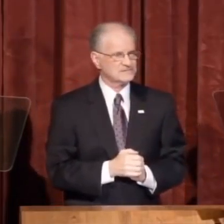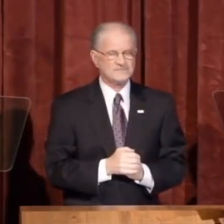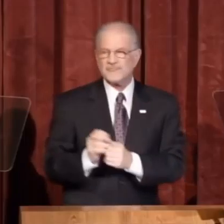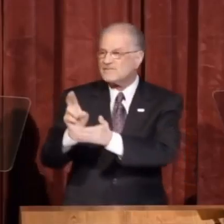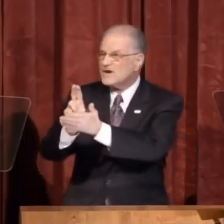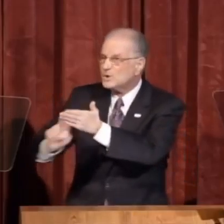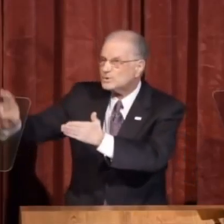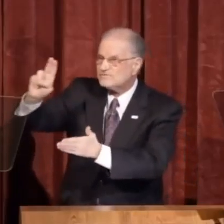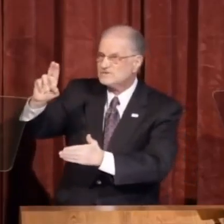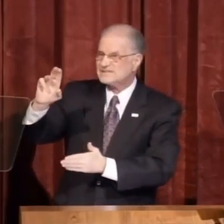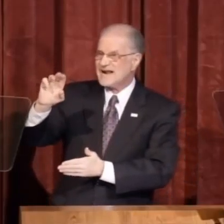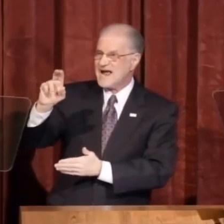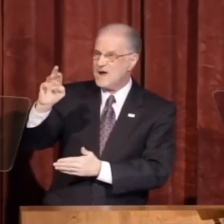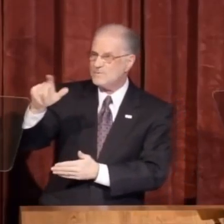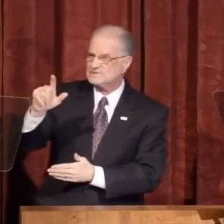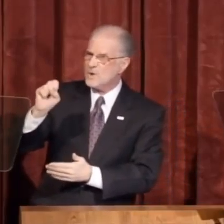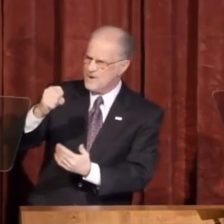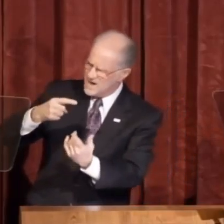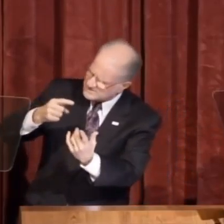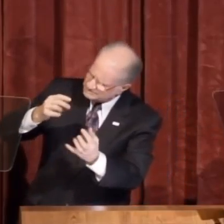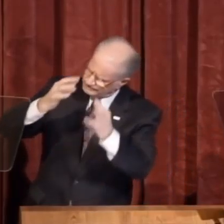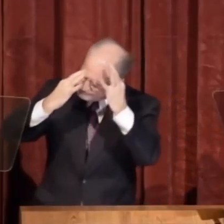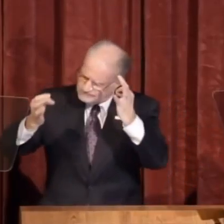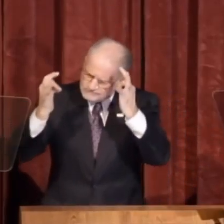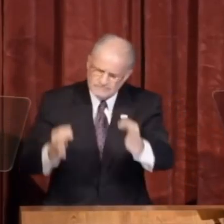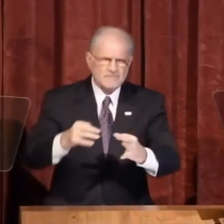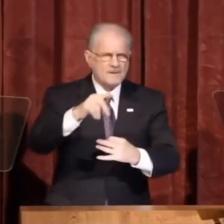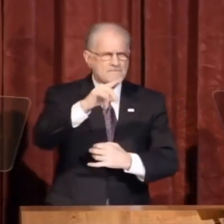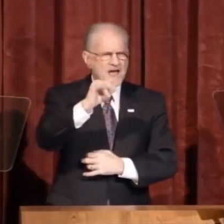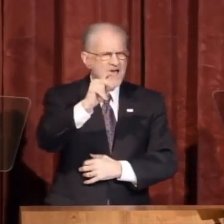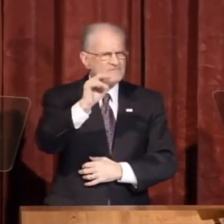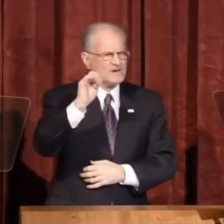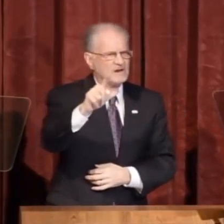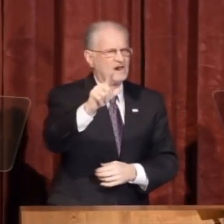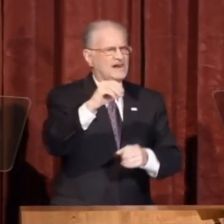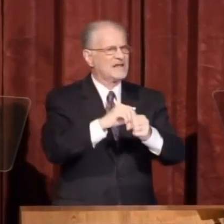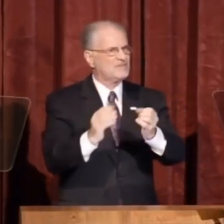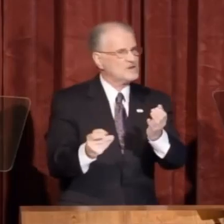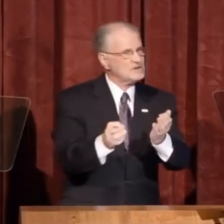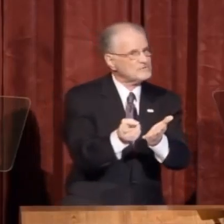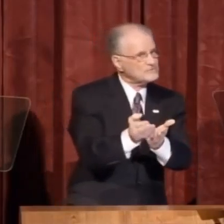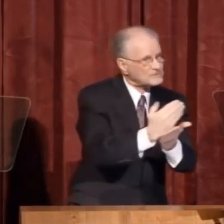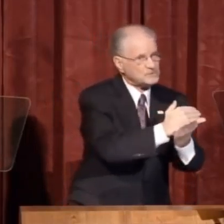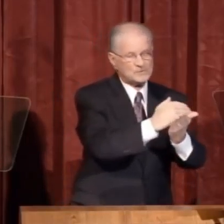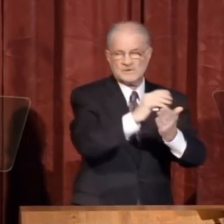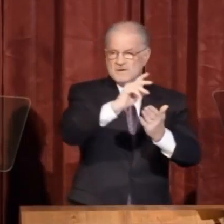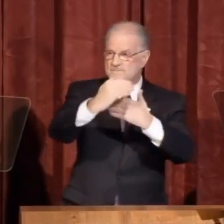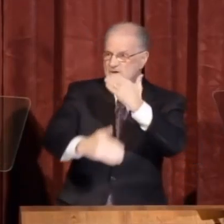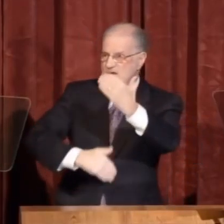We can soar together into the future with a logo representative of the University.